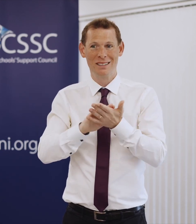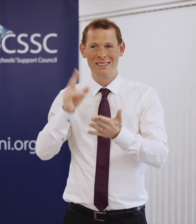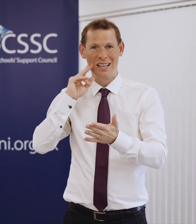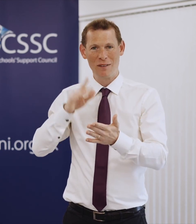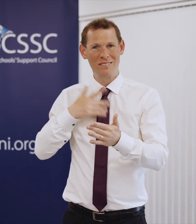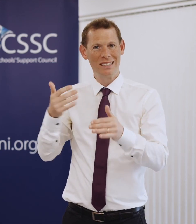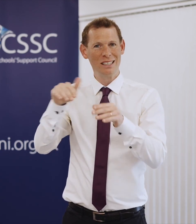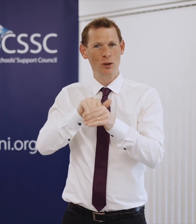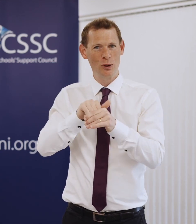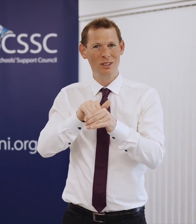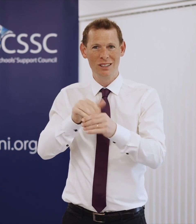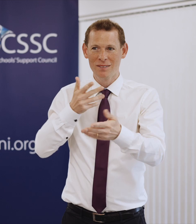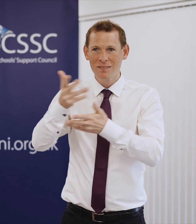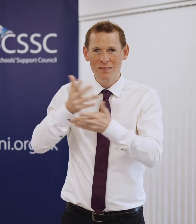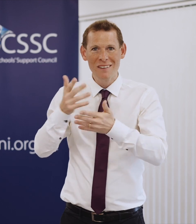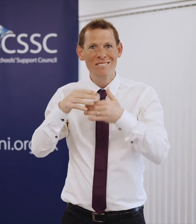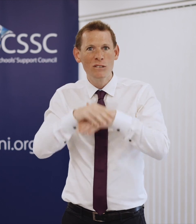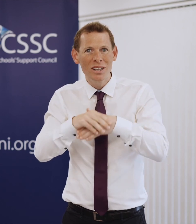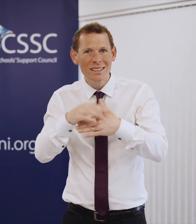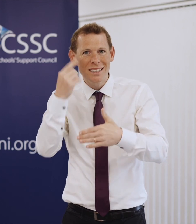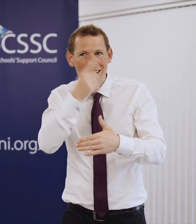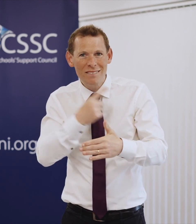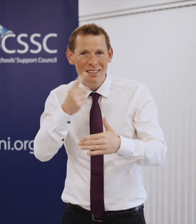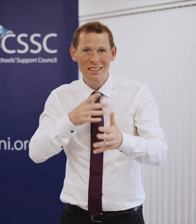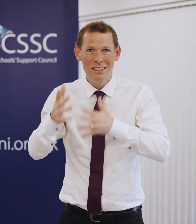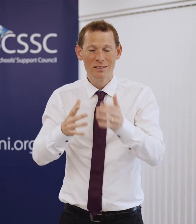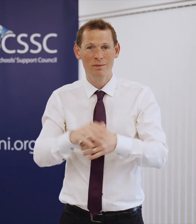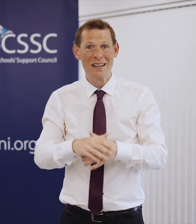basics of sign language which will help a deaf person feel very included in a